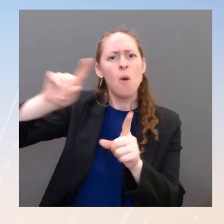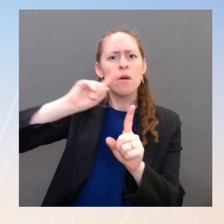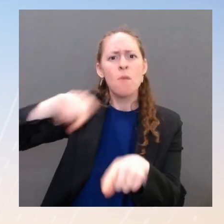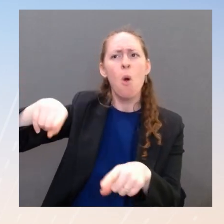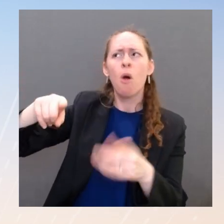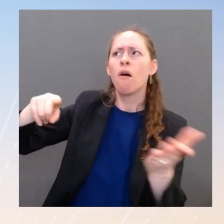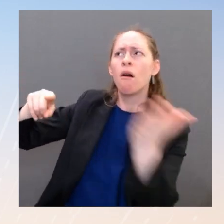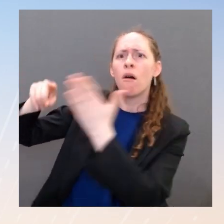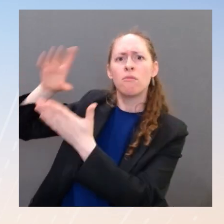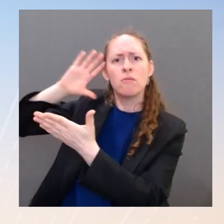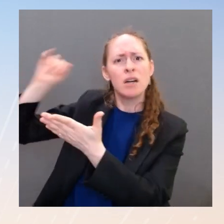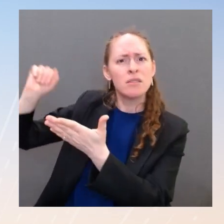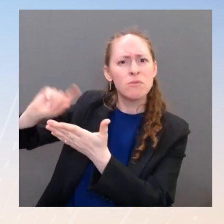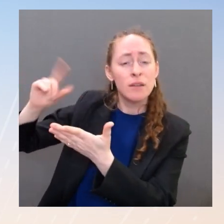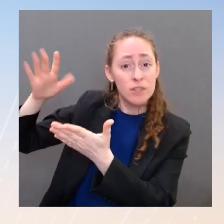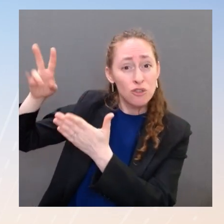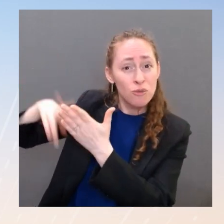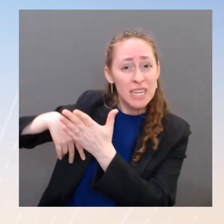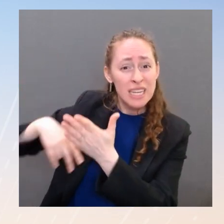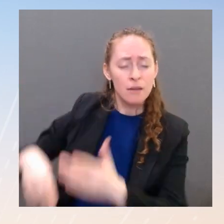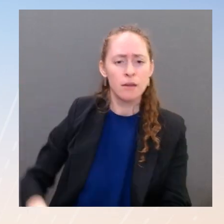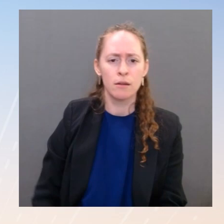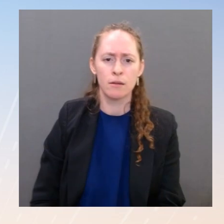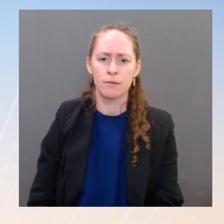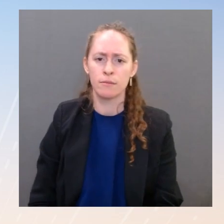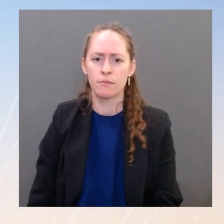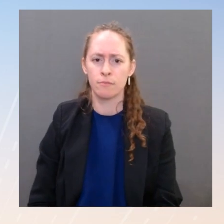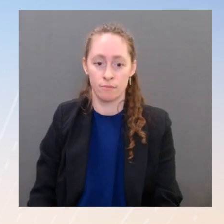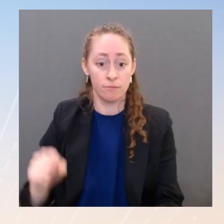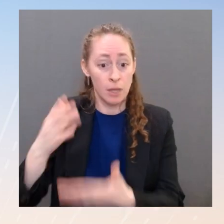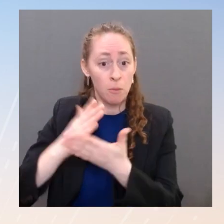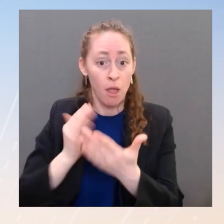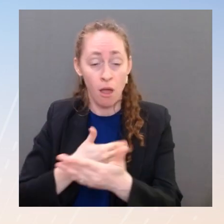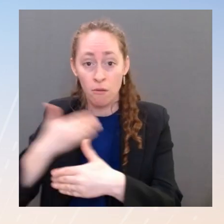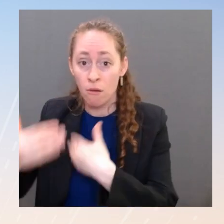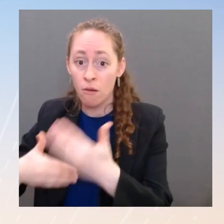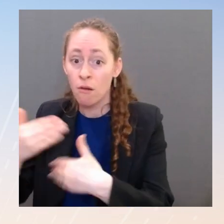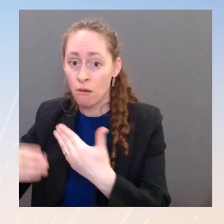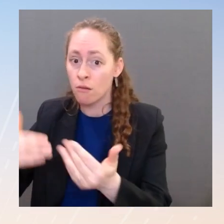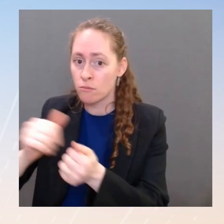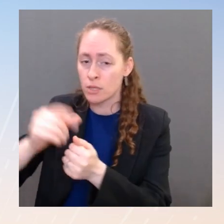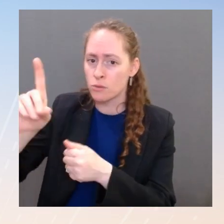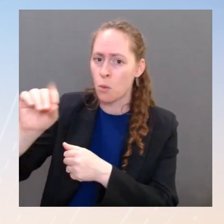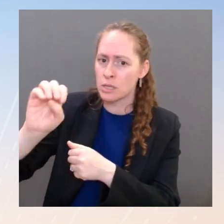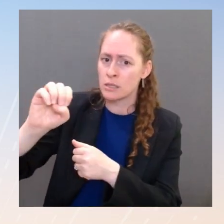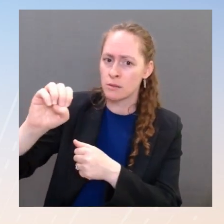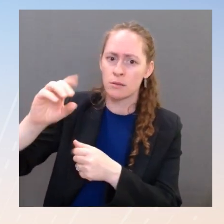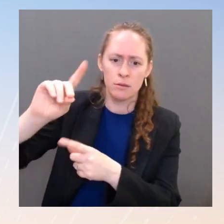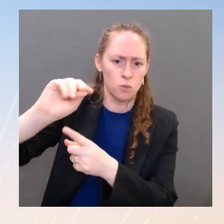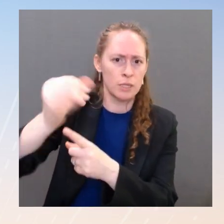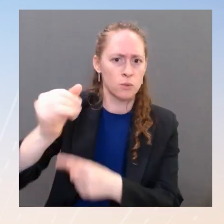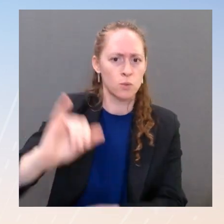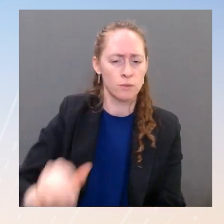consult with the Department of Justice as needed. The Press: But has the -- is that memo -- memo been done? Has the President ? Ms. Psaki: I don't have any update on the status of an internal memo.